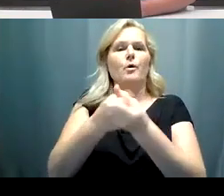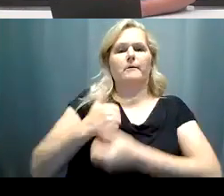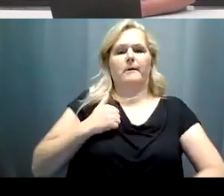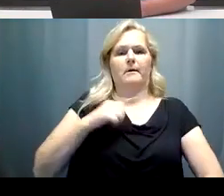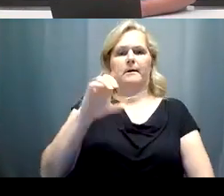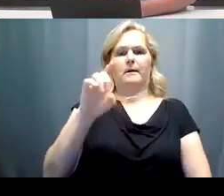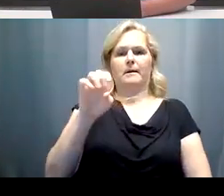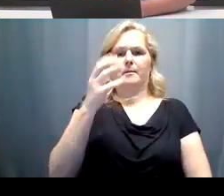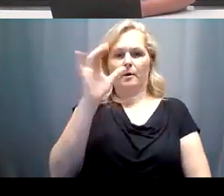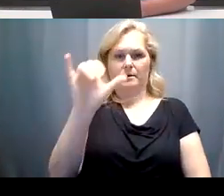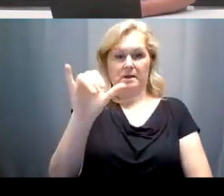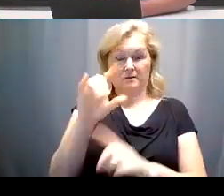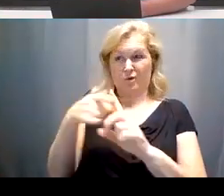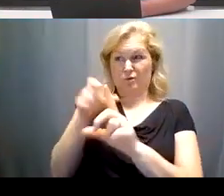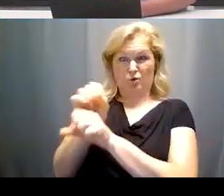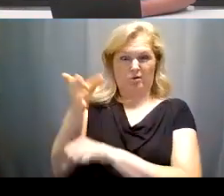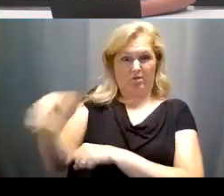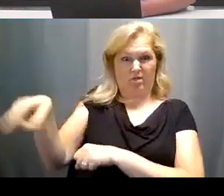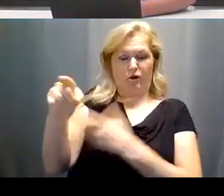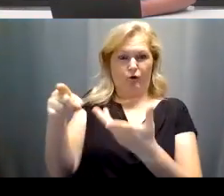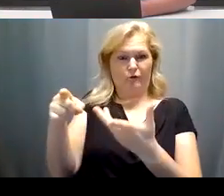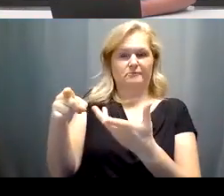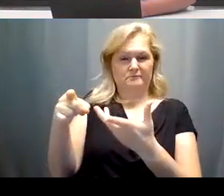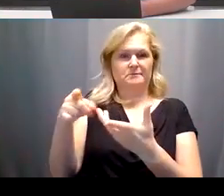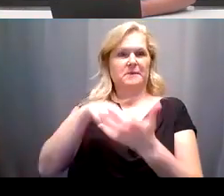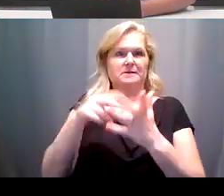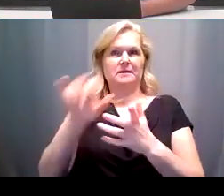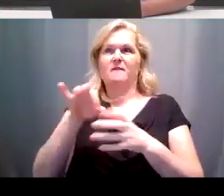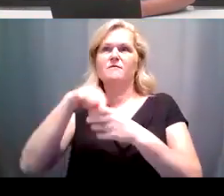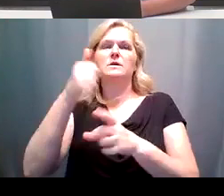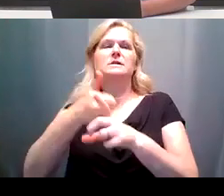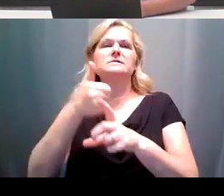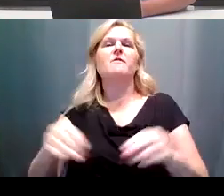you have a chance to make voting more welcoming and accessible to your community